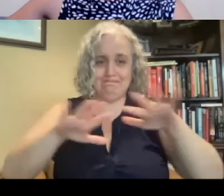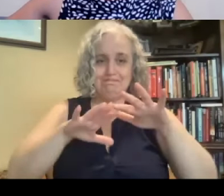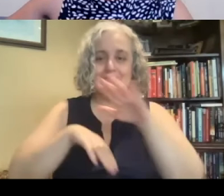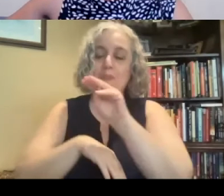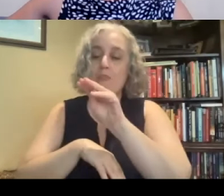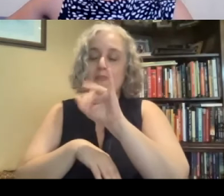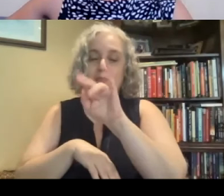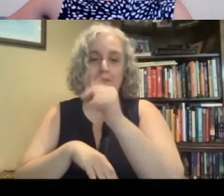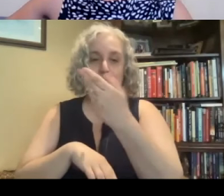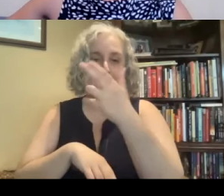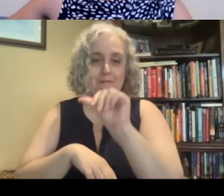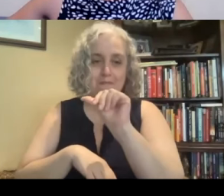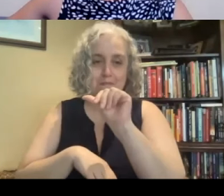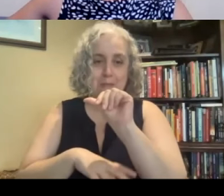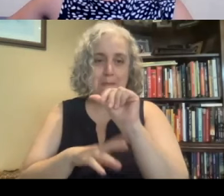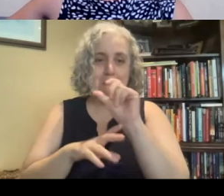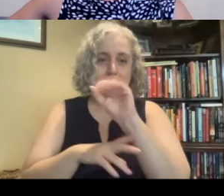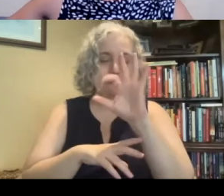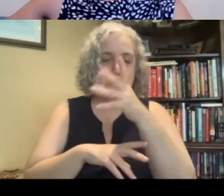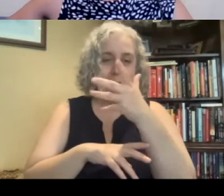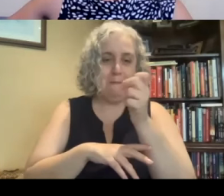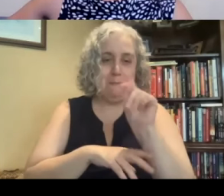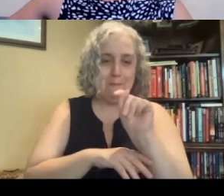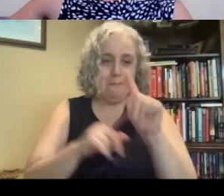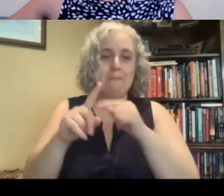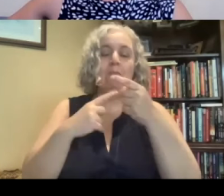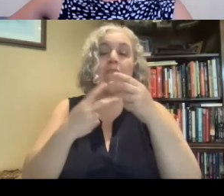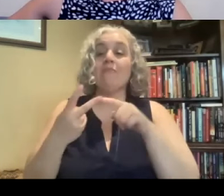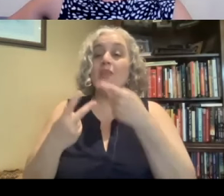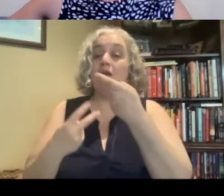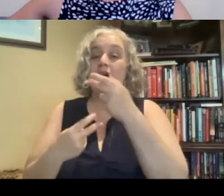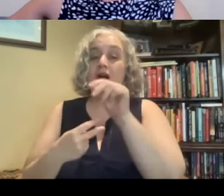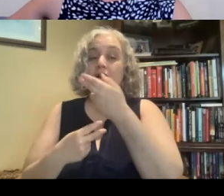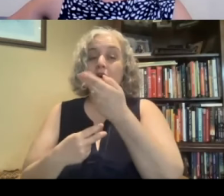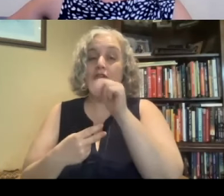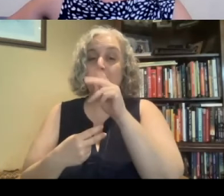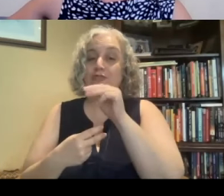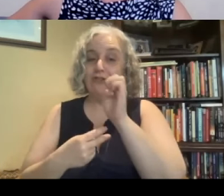the Anishinaabe, and the Huron-Wendat, who are the original owners and custodians